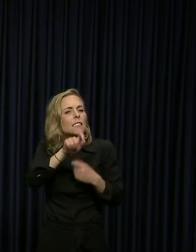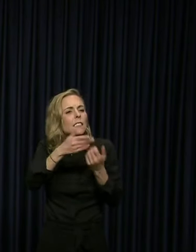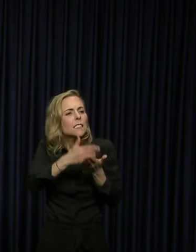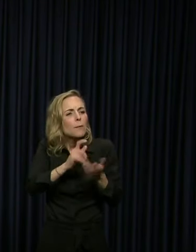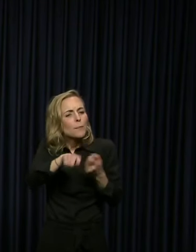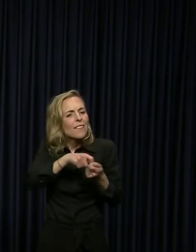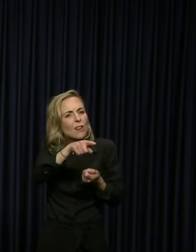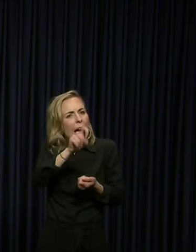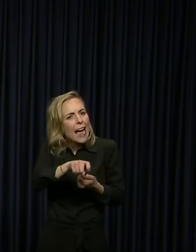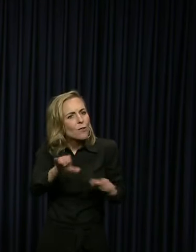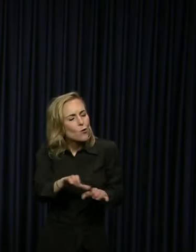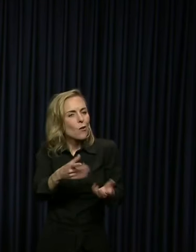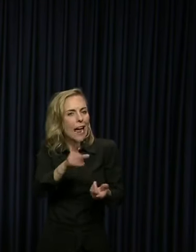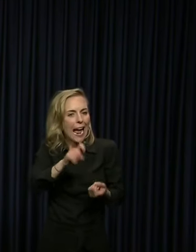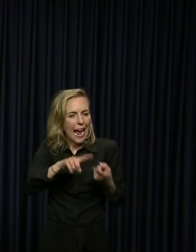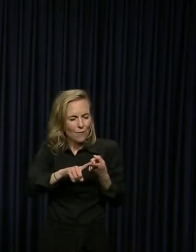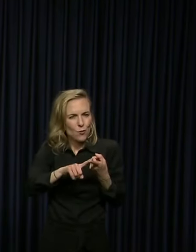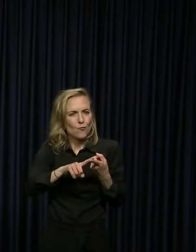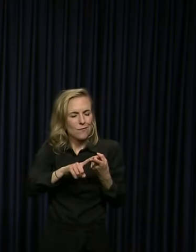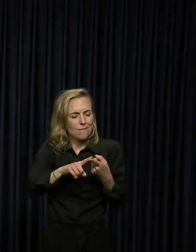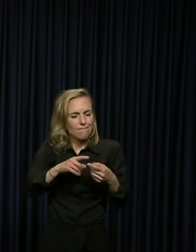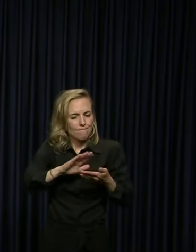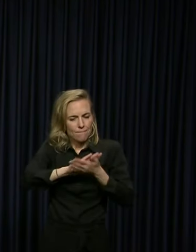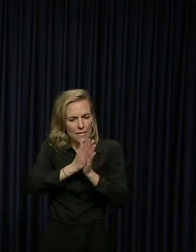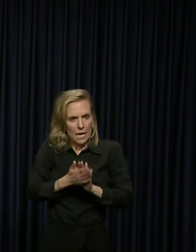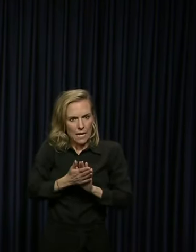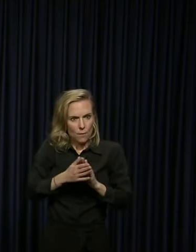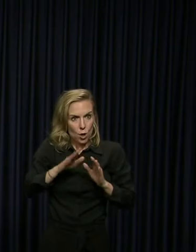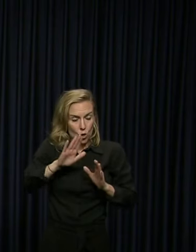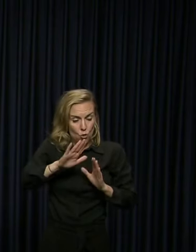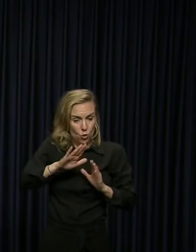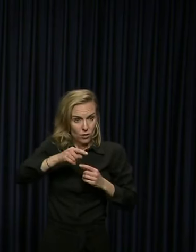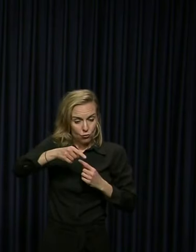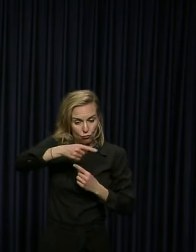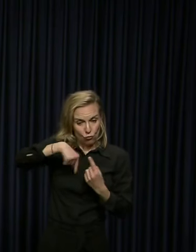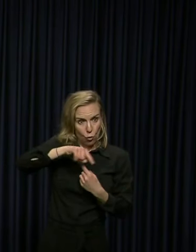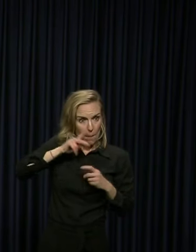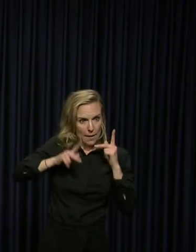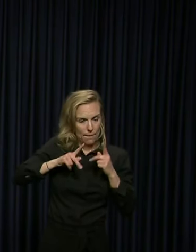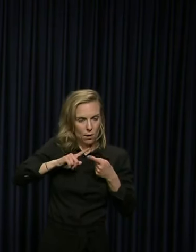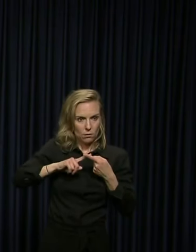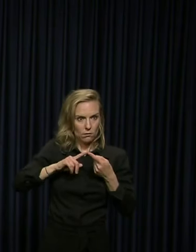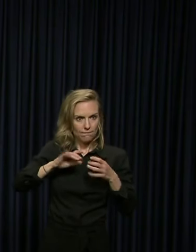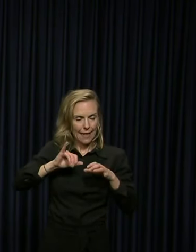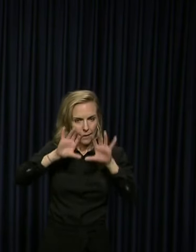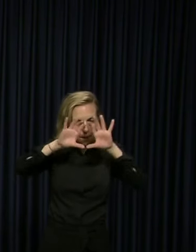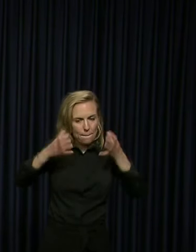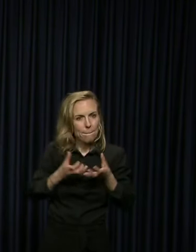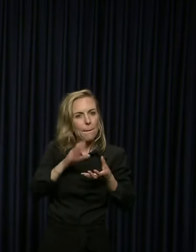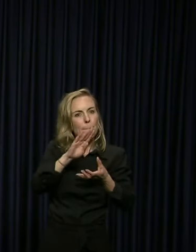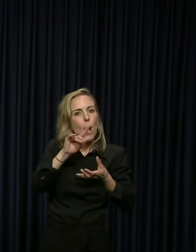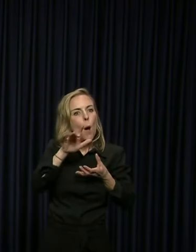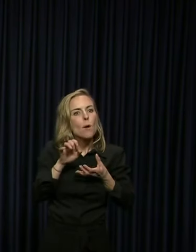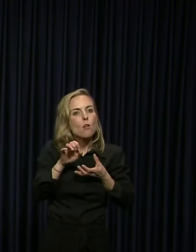TRY TO BE SENSITIVE TO HOW OUR